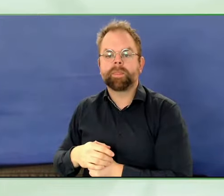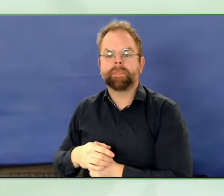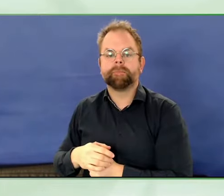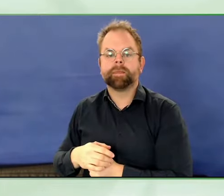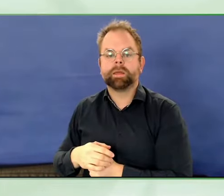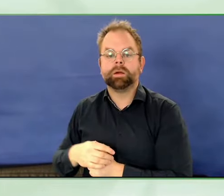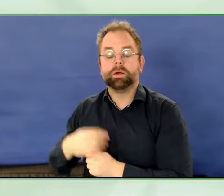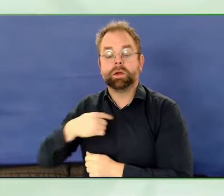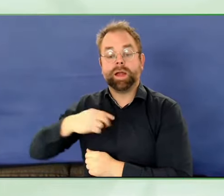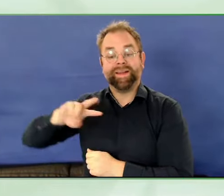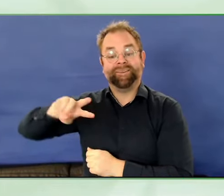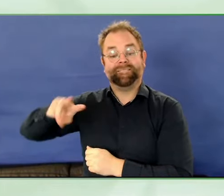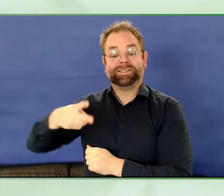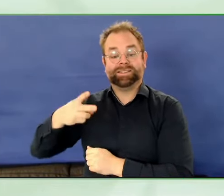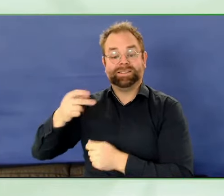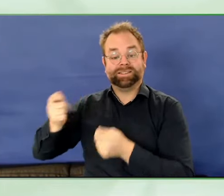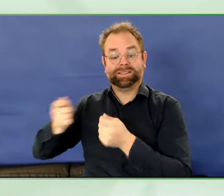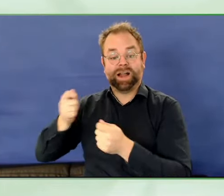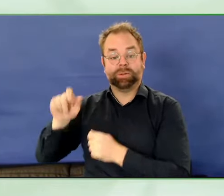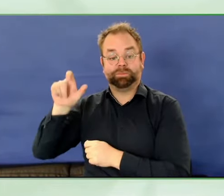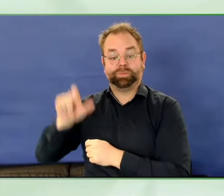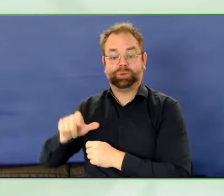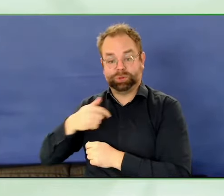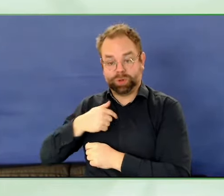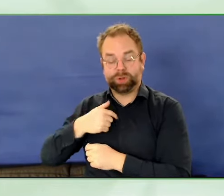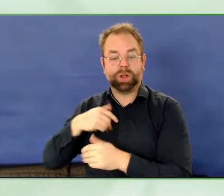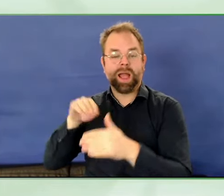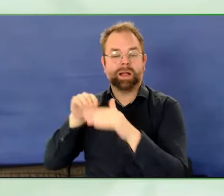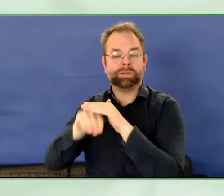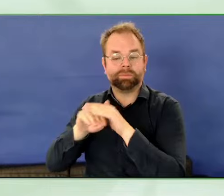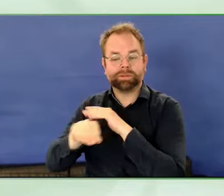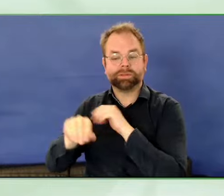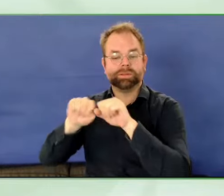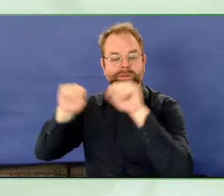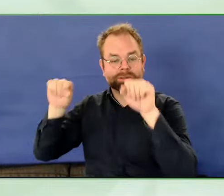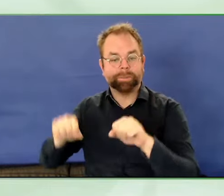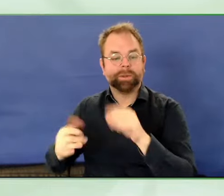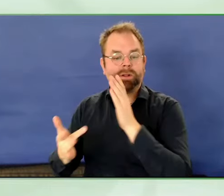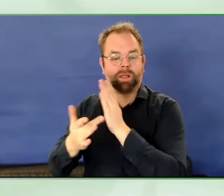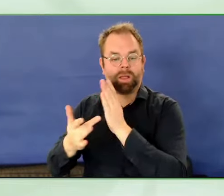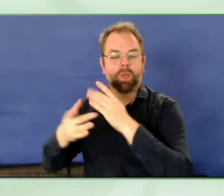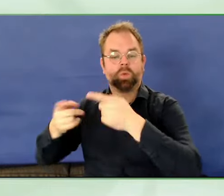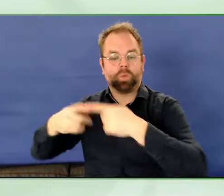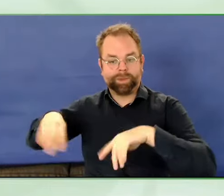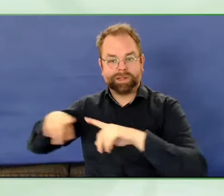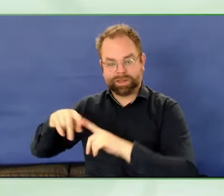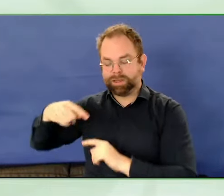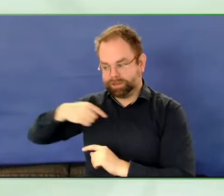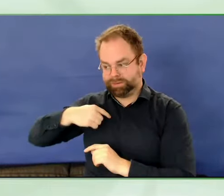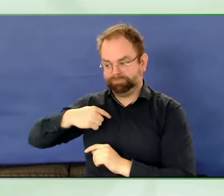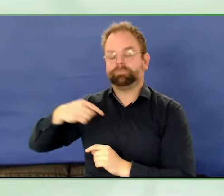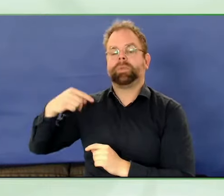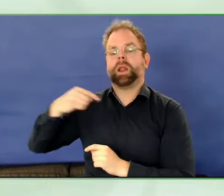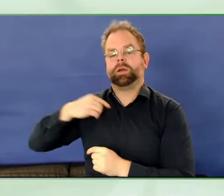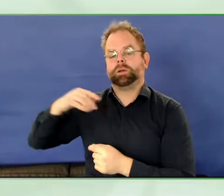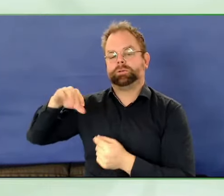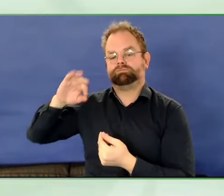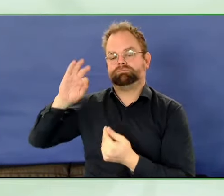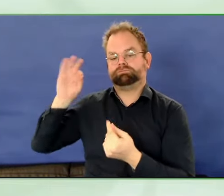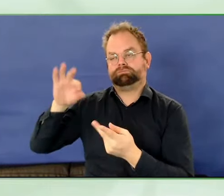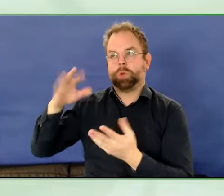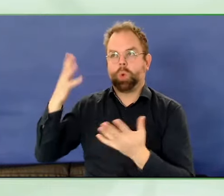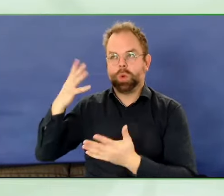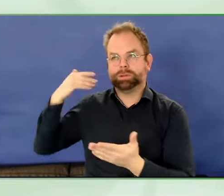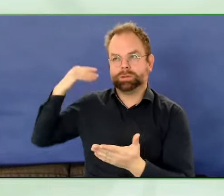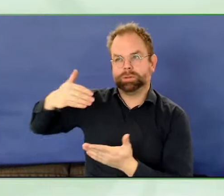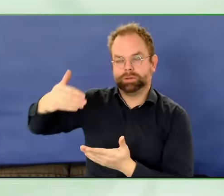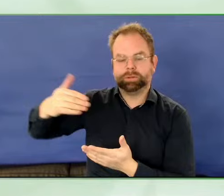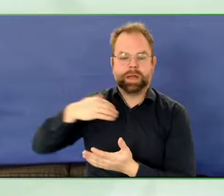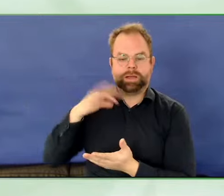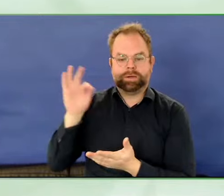So we recently adopted the EU ICT standards, to harmonise with the EU.